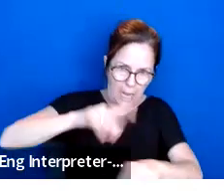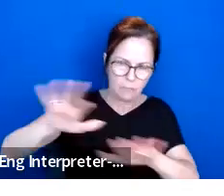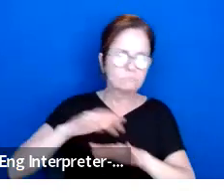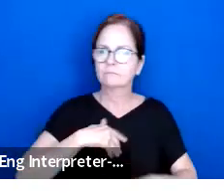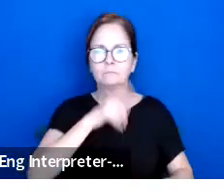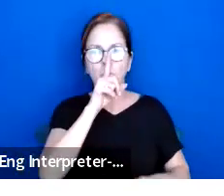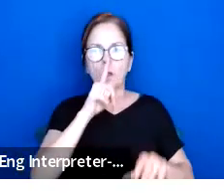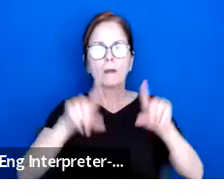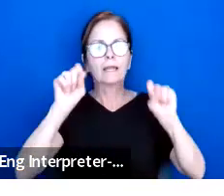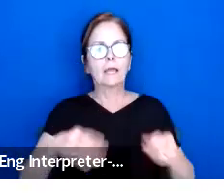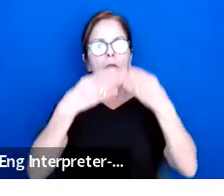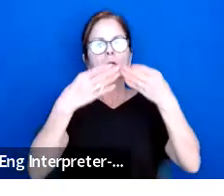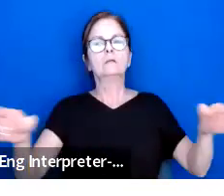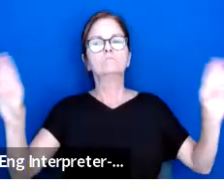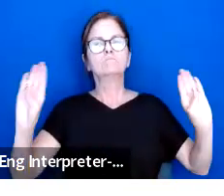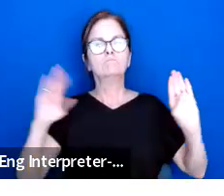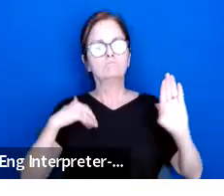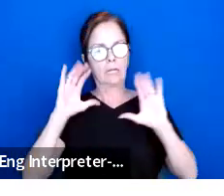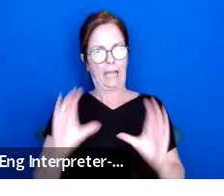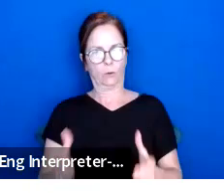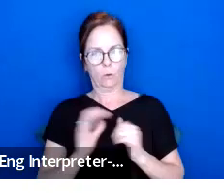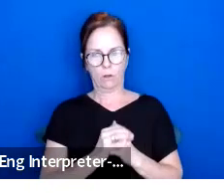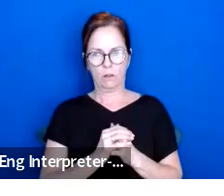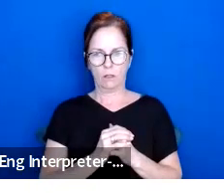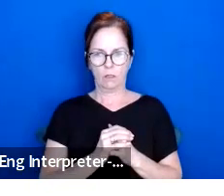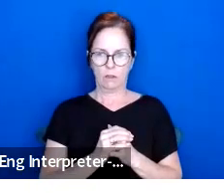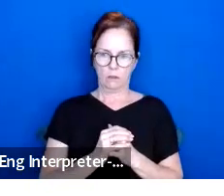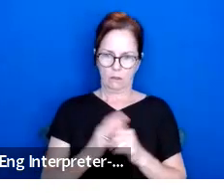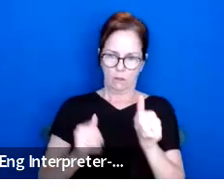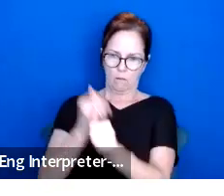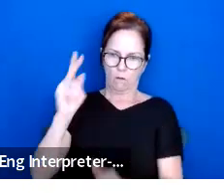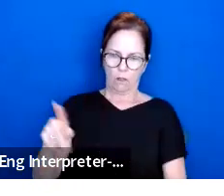Yeah. Does that sound square with you, Belinda and Rebecca? That that would be an okay. Oh, sorry. I had a follow-up question to that. I remember receiving an email about the number of hours that.